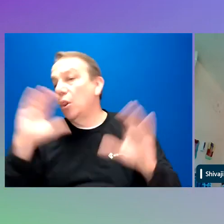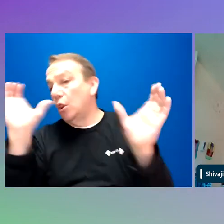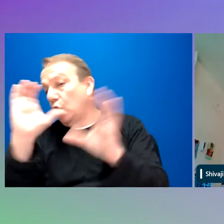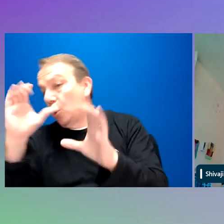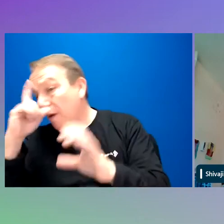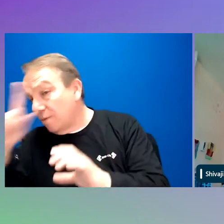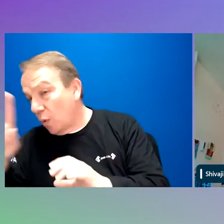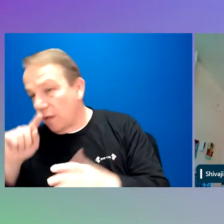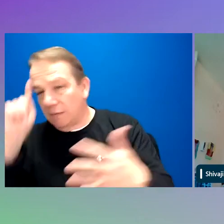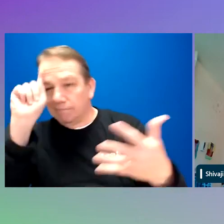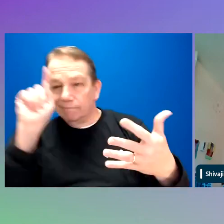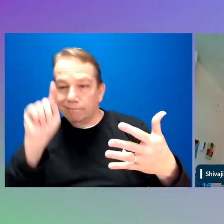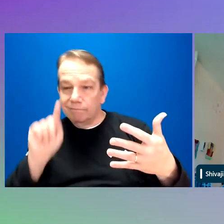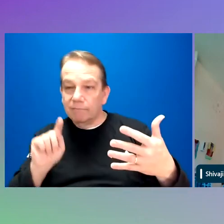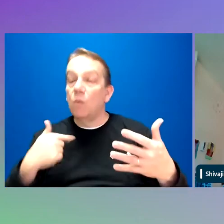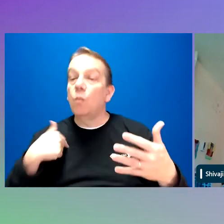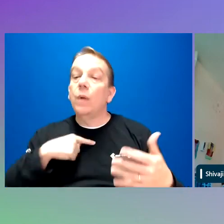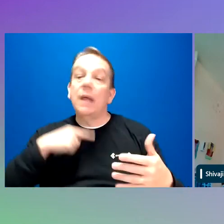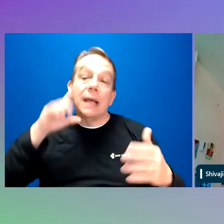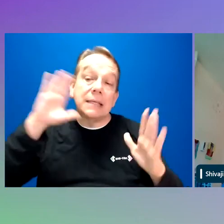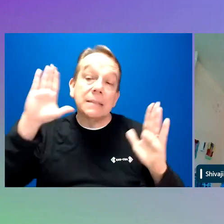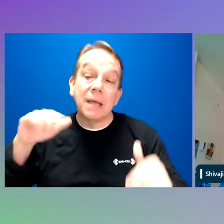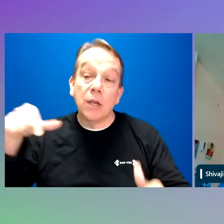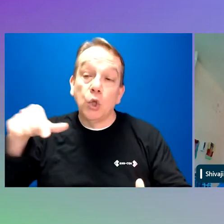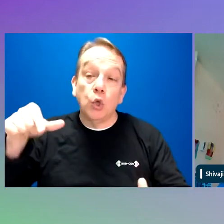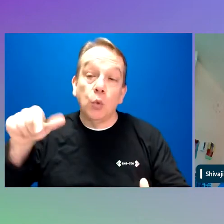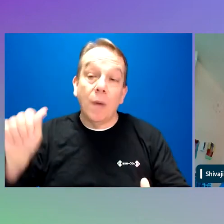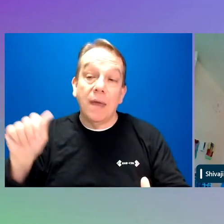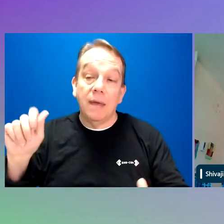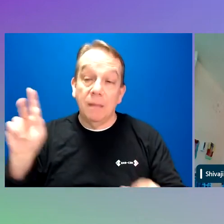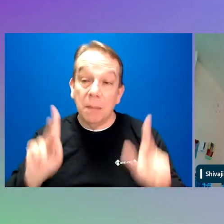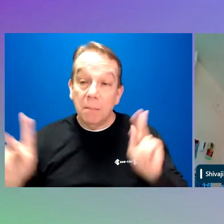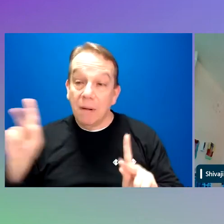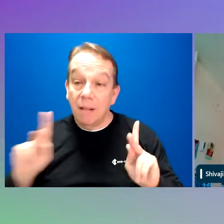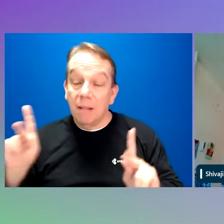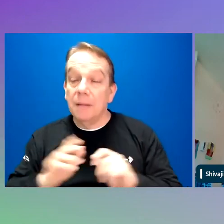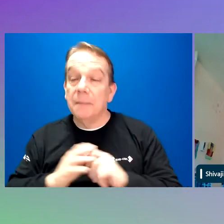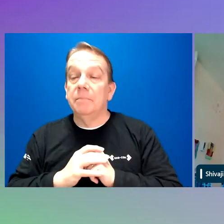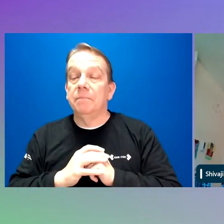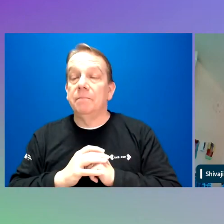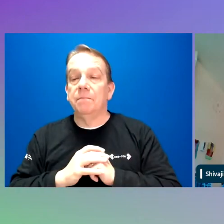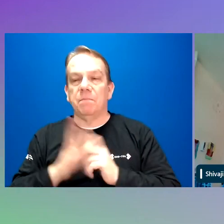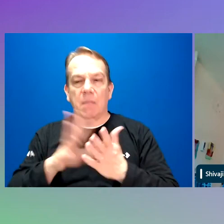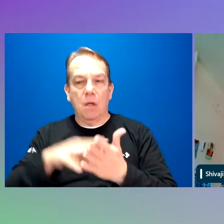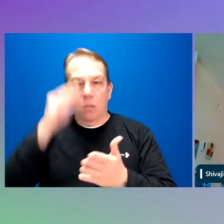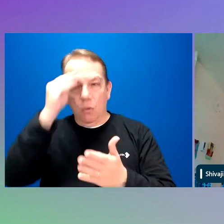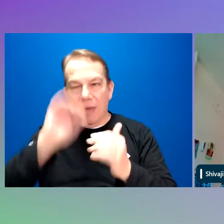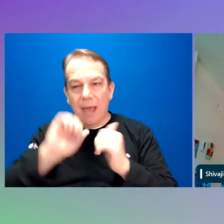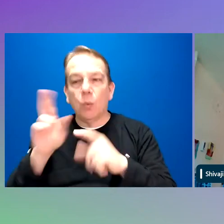we want our QA to, um, learn how